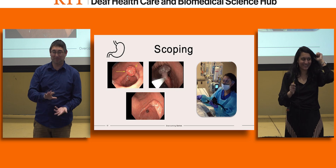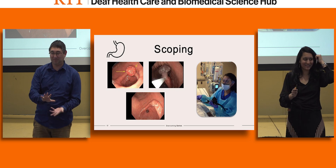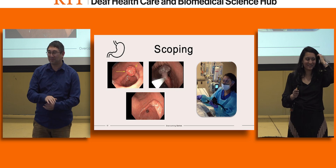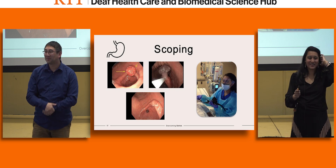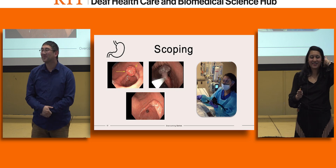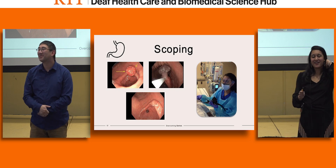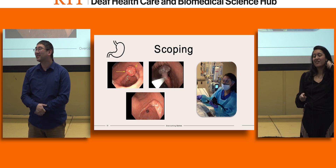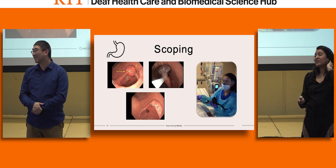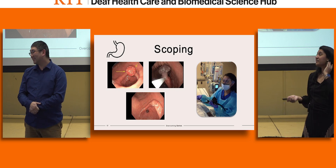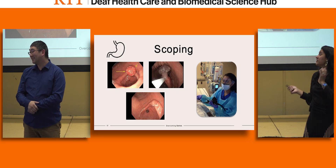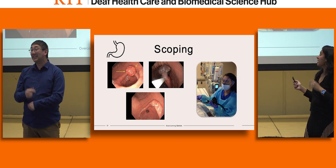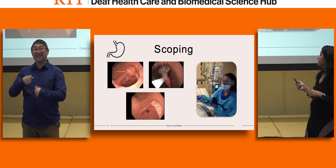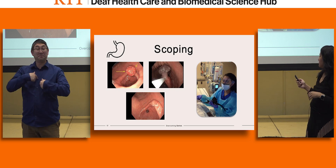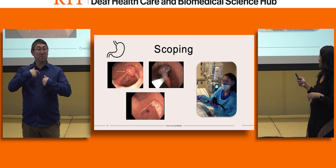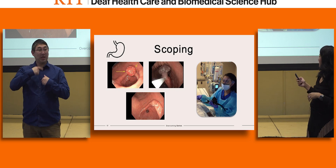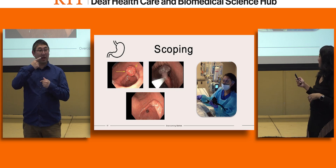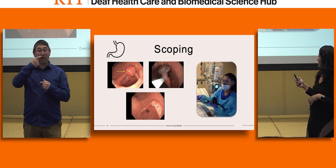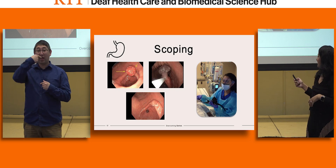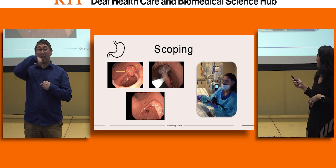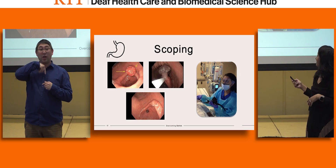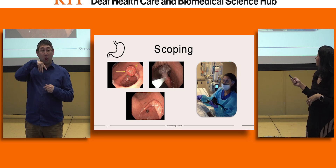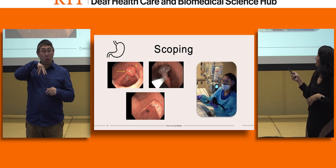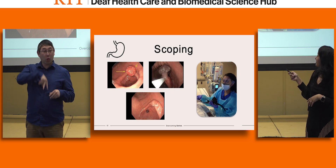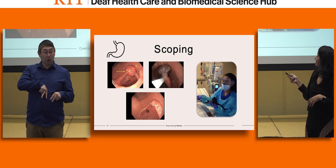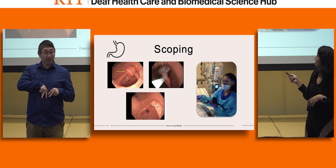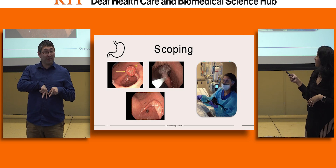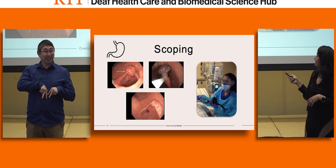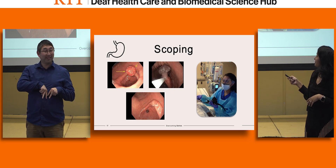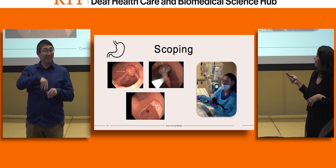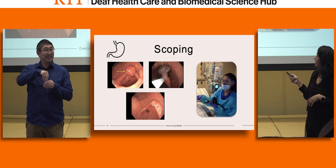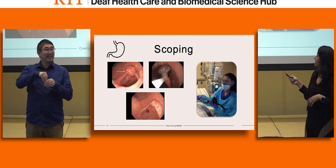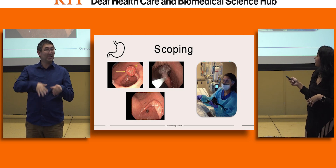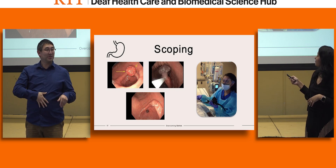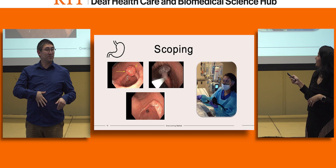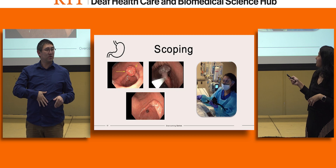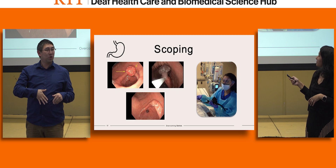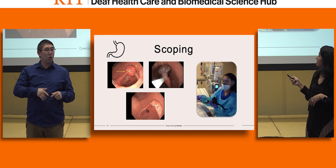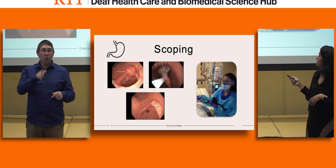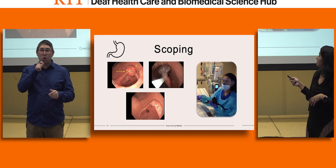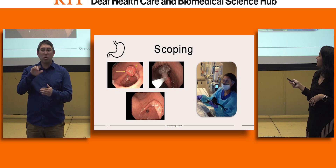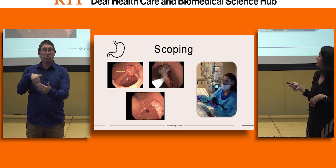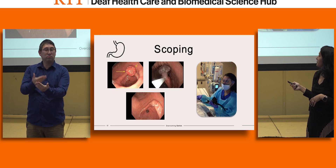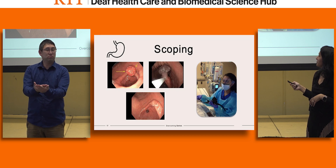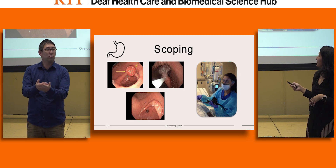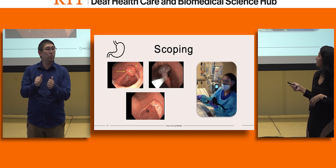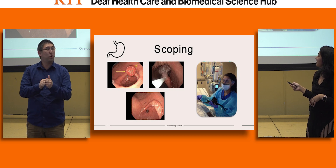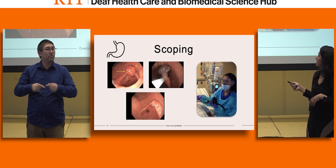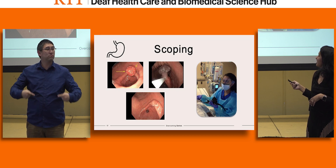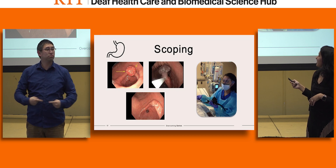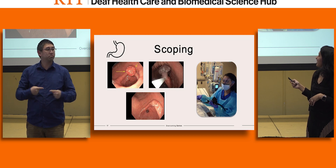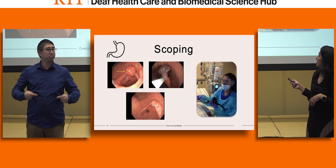So, this is actually me looking inside somebody's stomach who came in with abdominal pain.